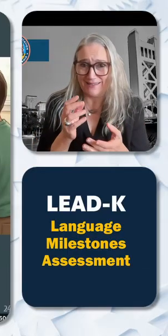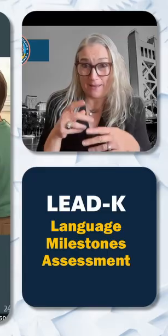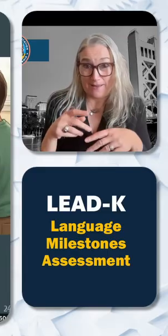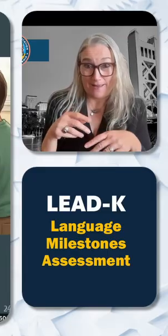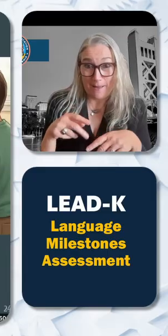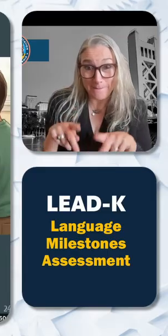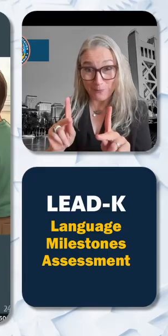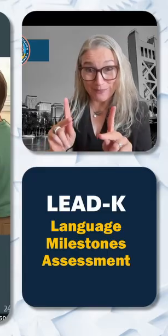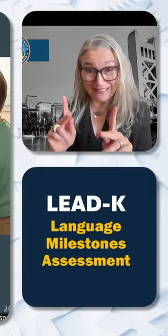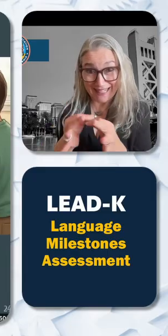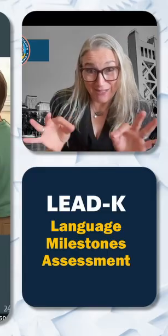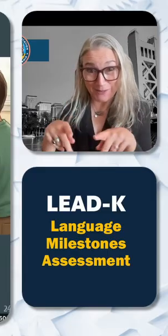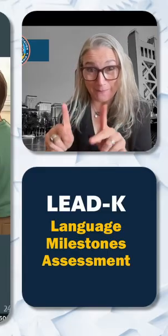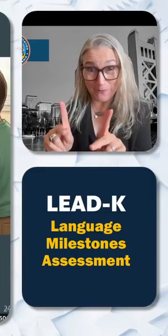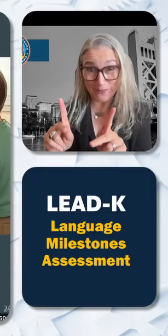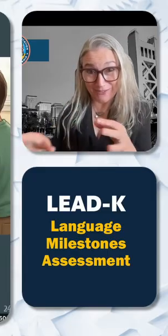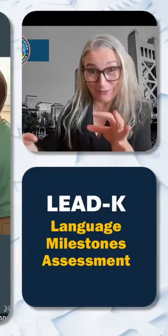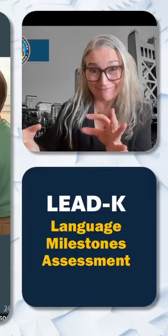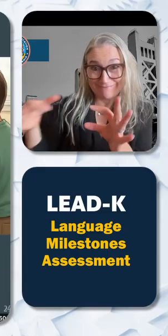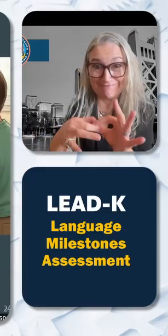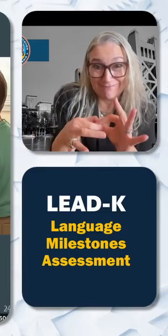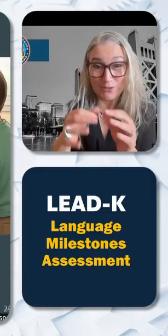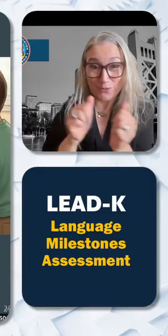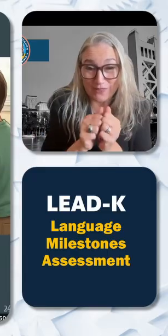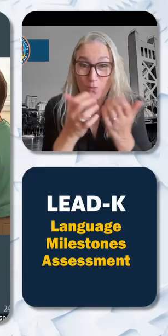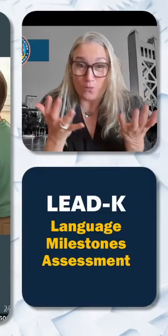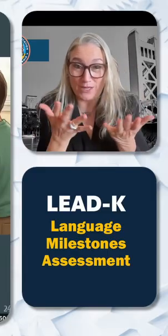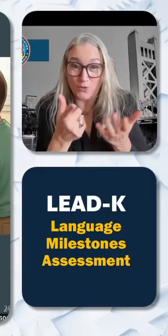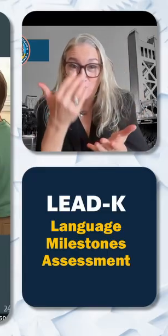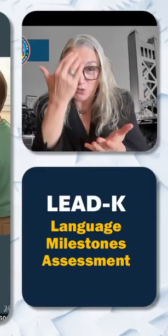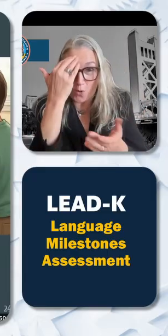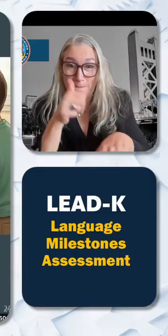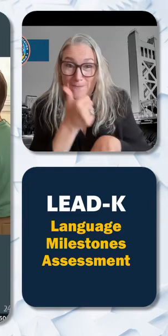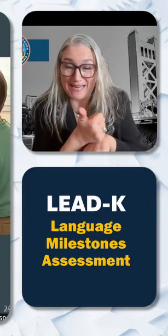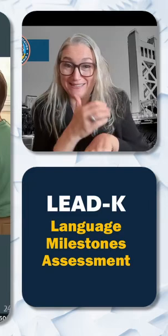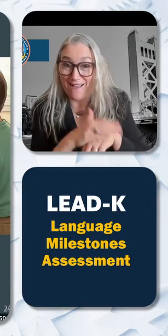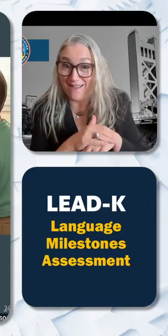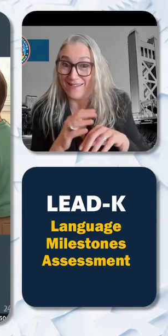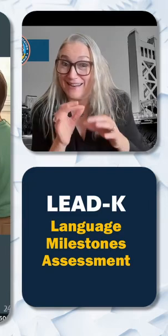Students with knowledge and resources, and along with language opportunities,